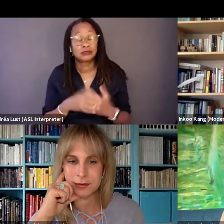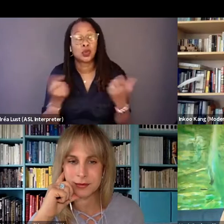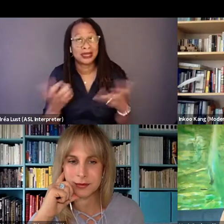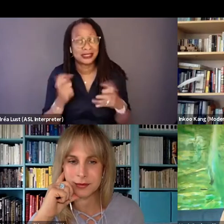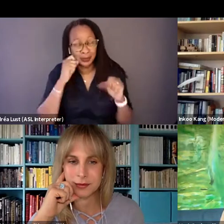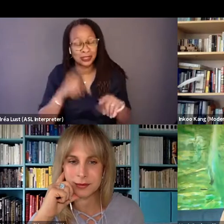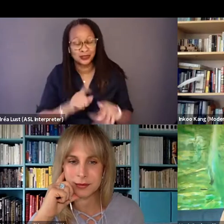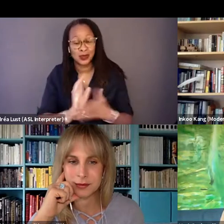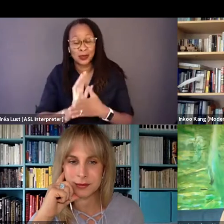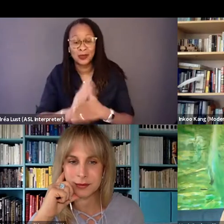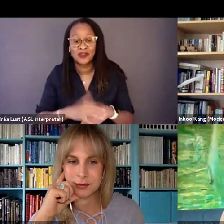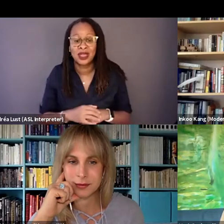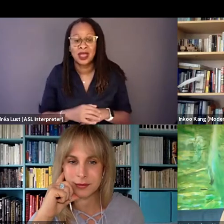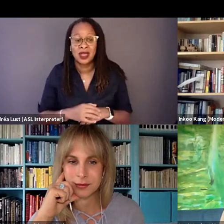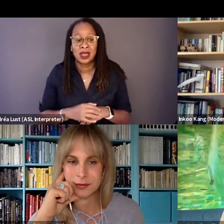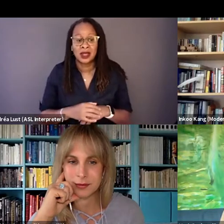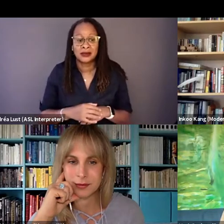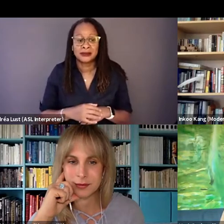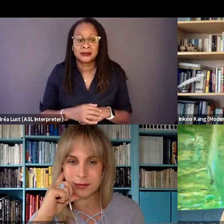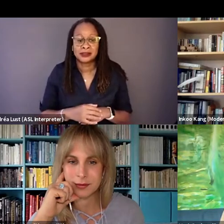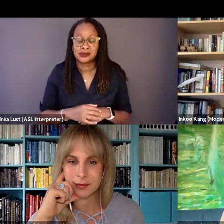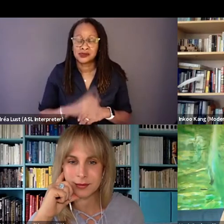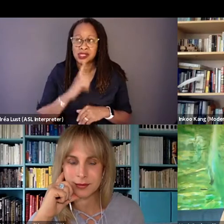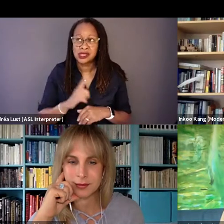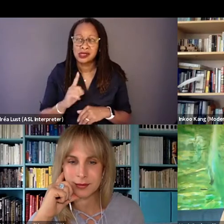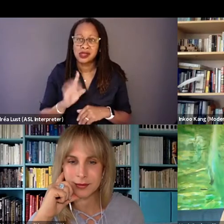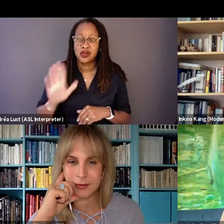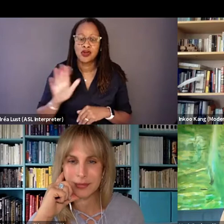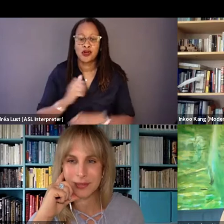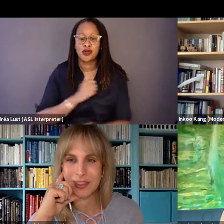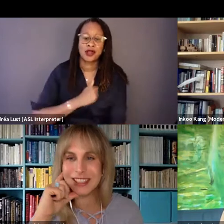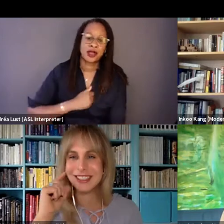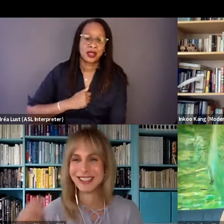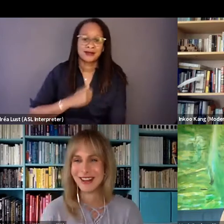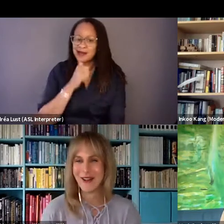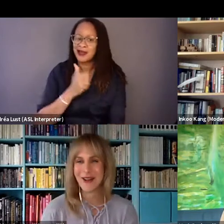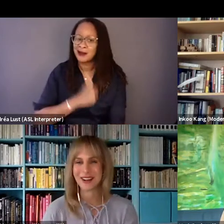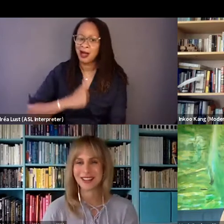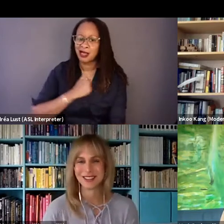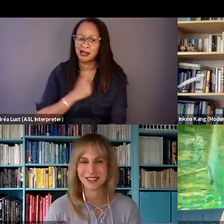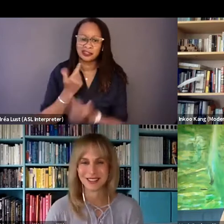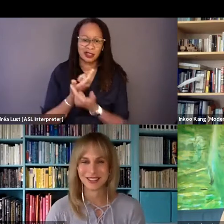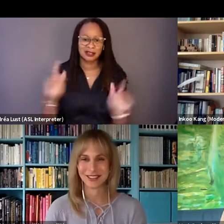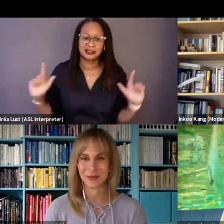was her really unapologetic libertarianism, and Susan Stryker does a really